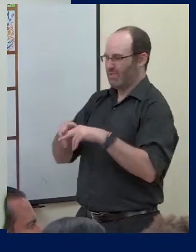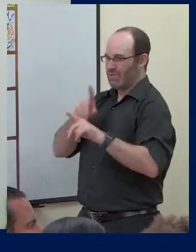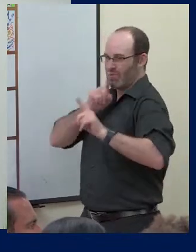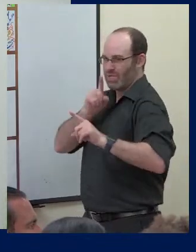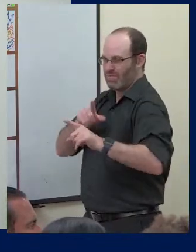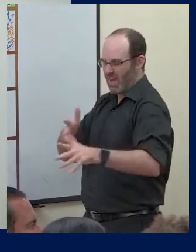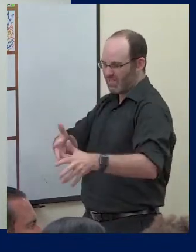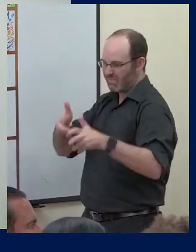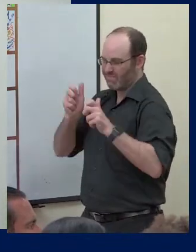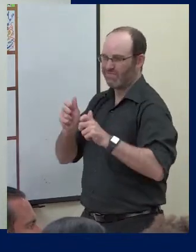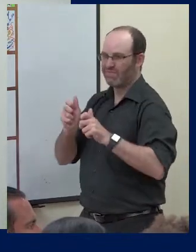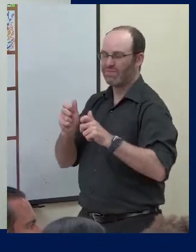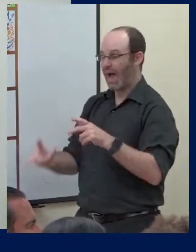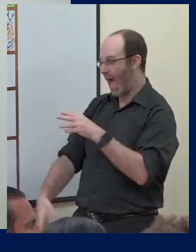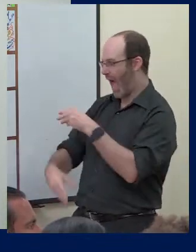Now adding Spanish text and chat.